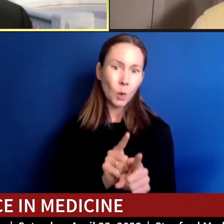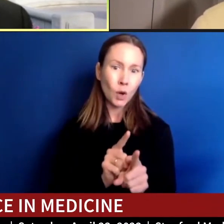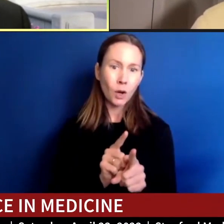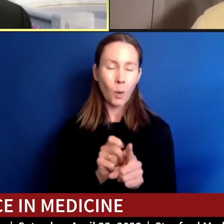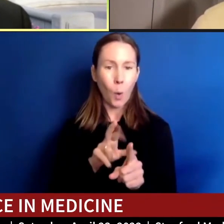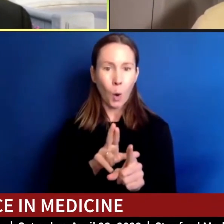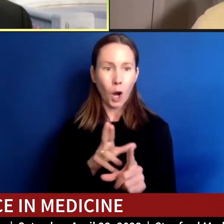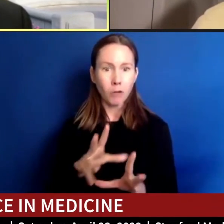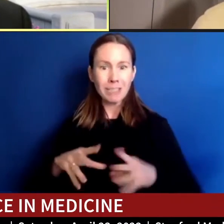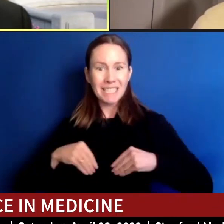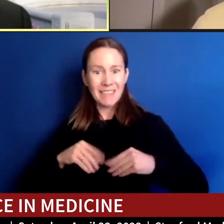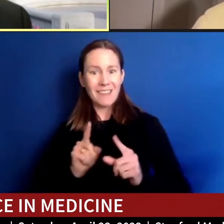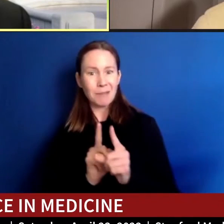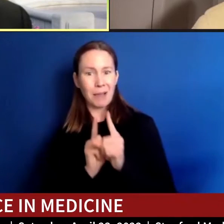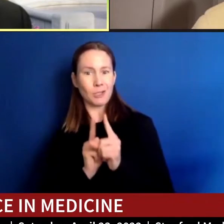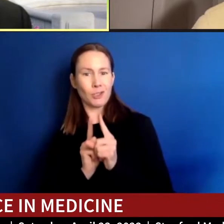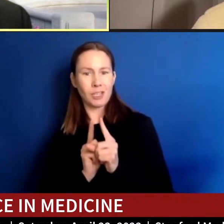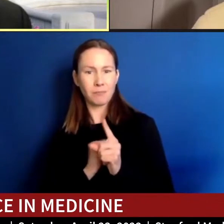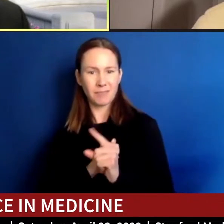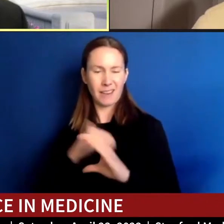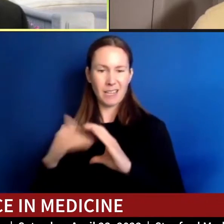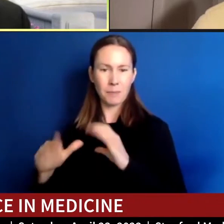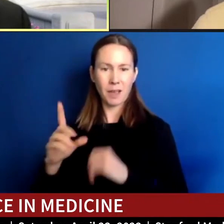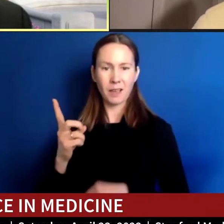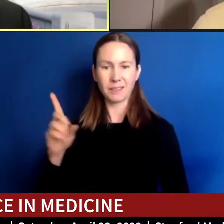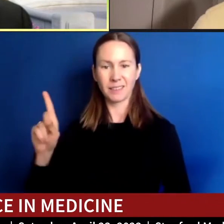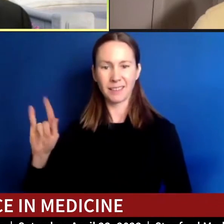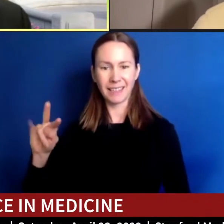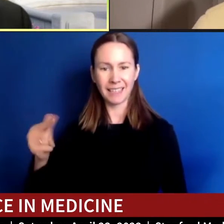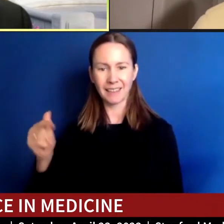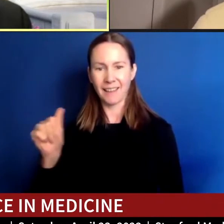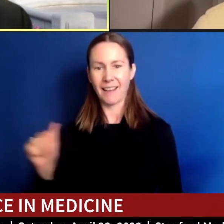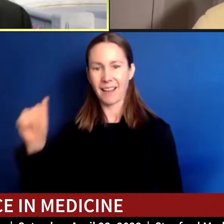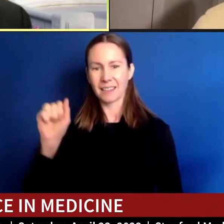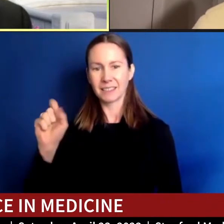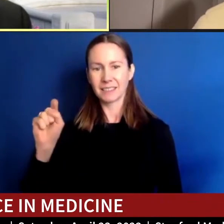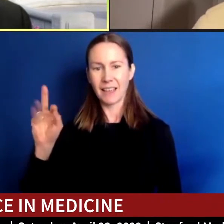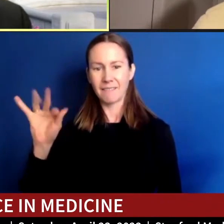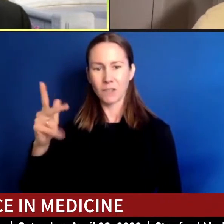they can e-mail daychin@stanford.edu, if someone was to put that in the chat.